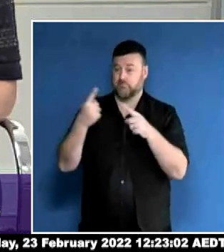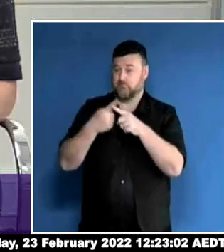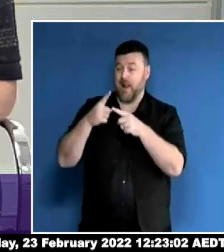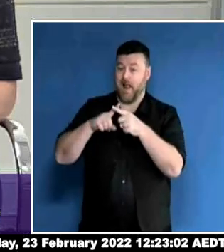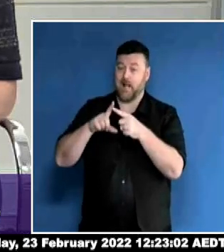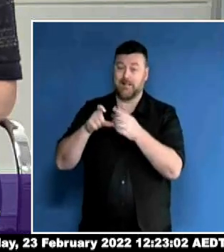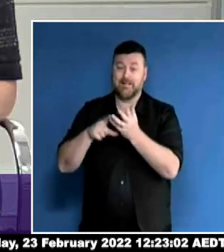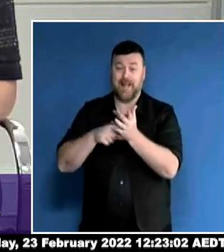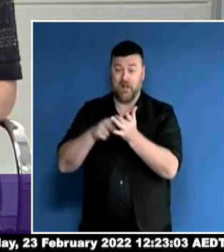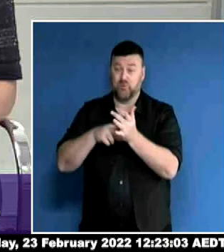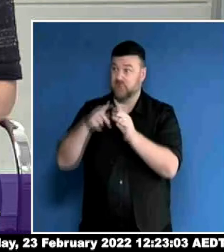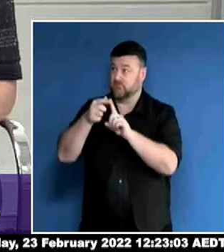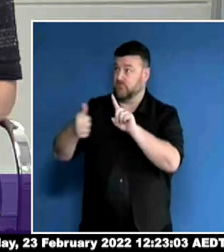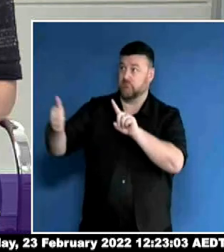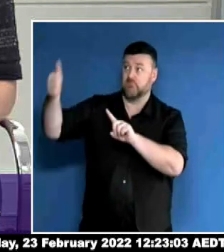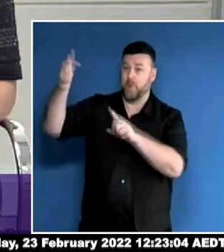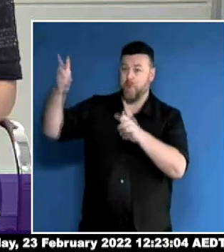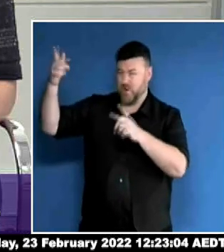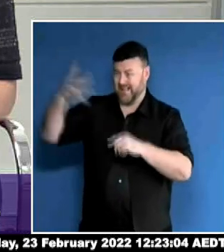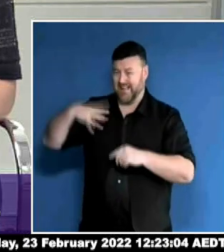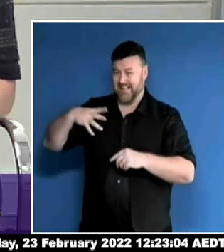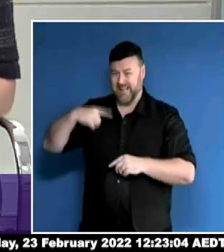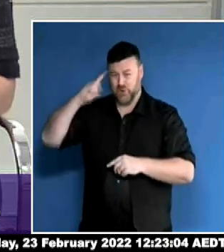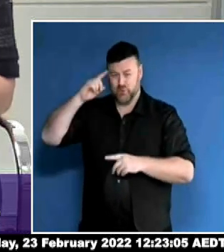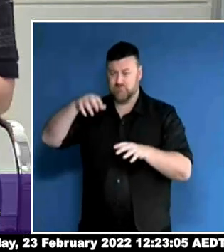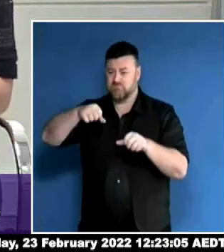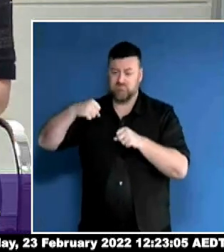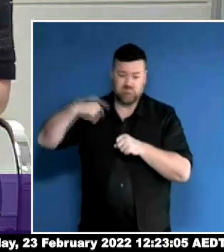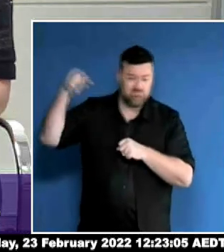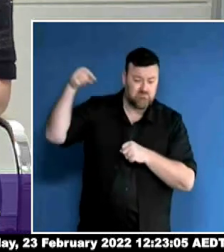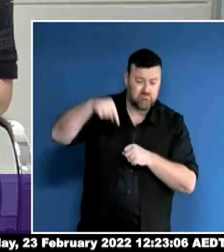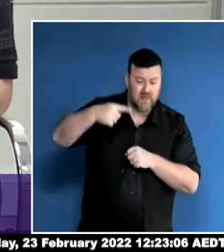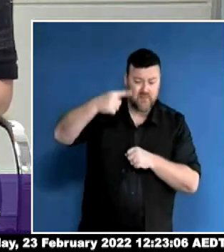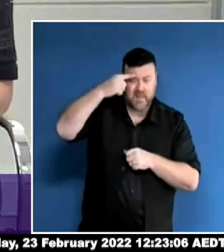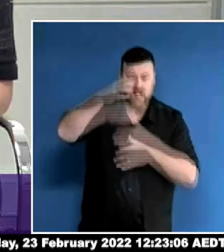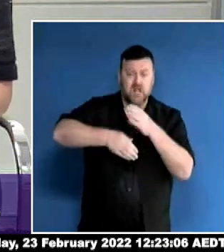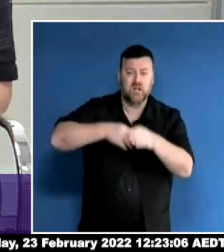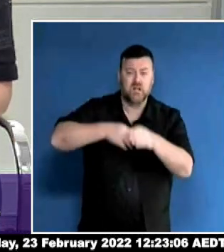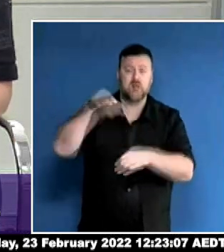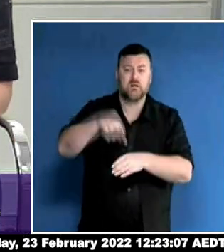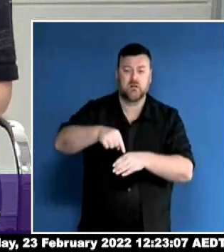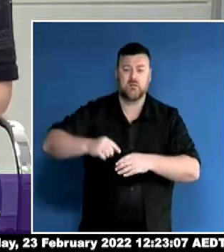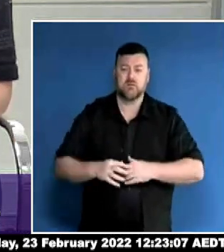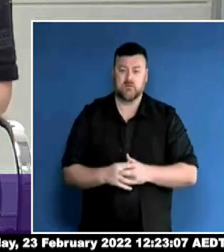have a good worker in that system, they are getting ground down by something that's not helping them achieve those goals.